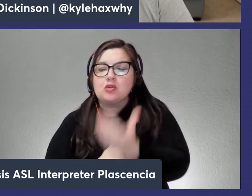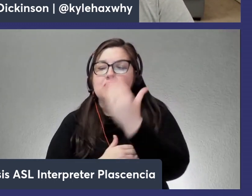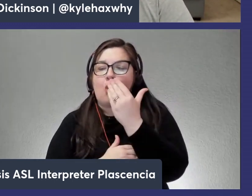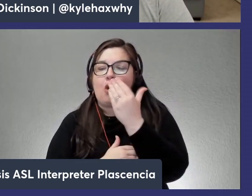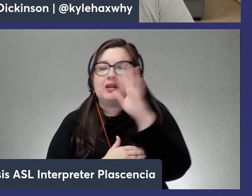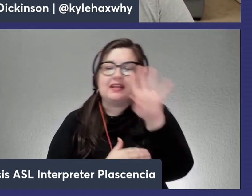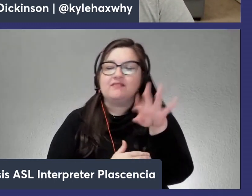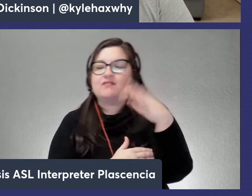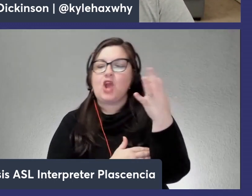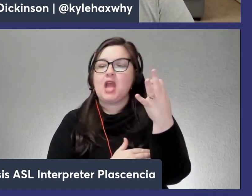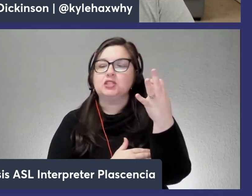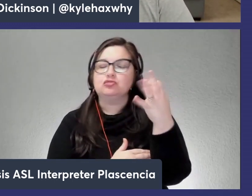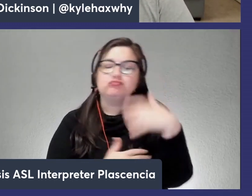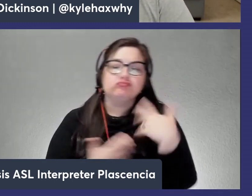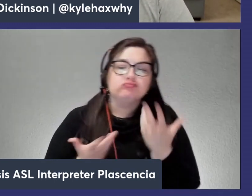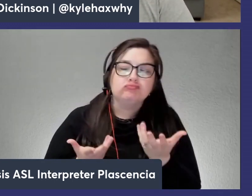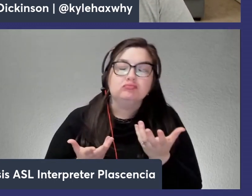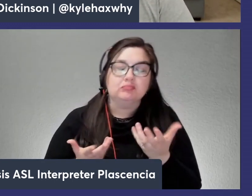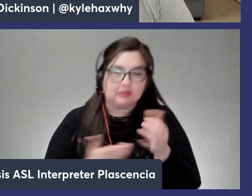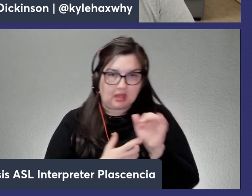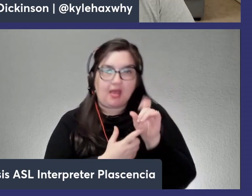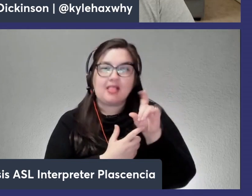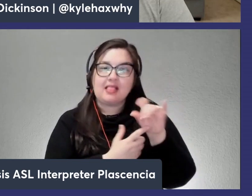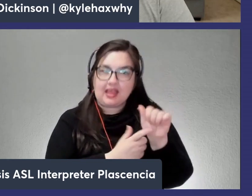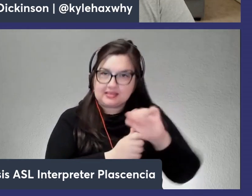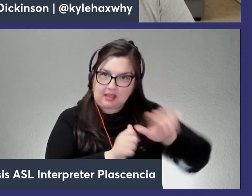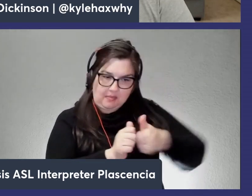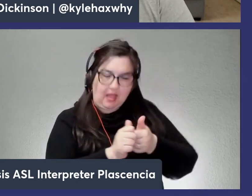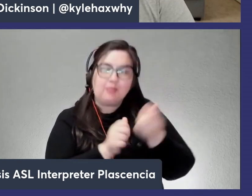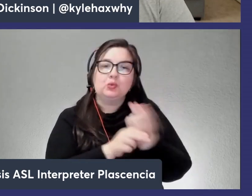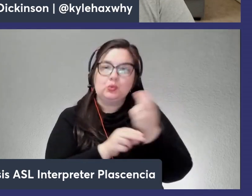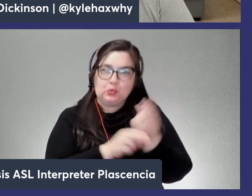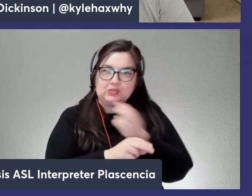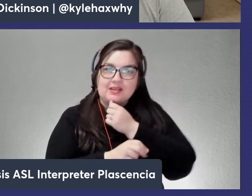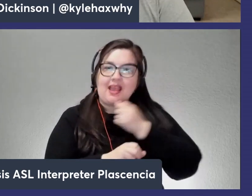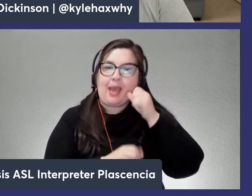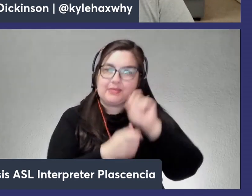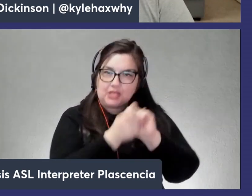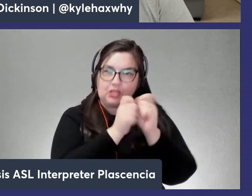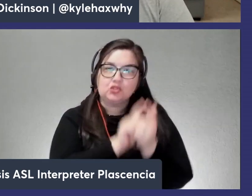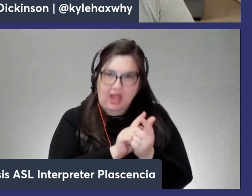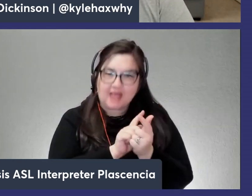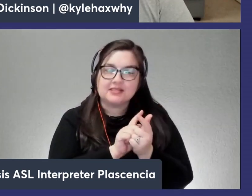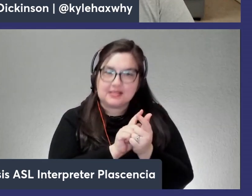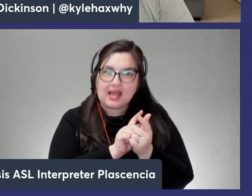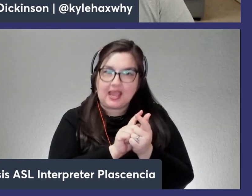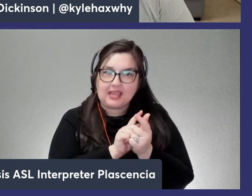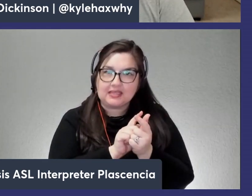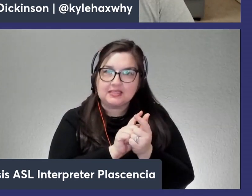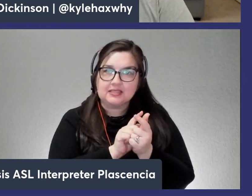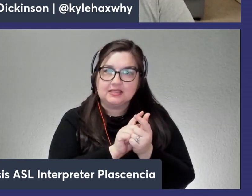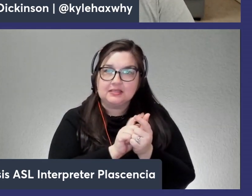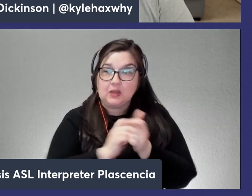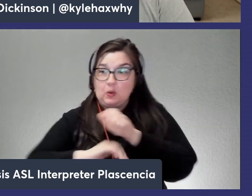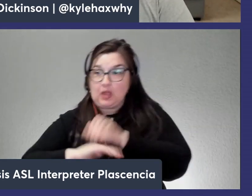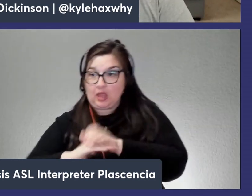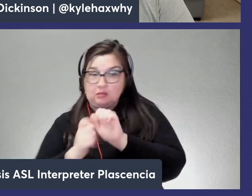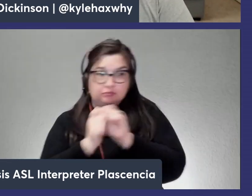the Alexa is using Amazon Translate to translate good morning into the languages that Alexa supports,